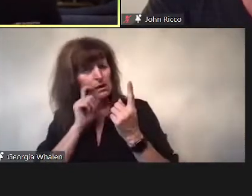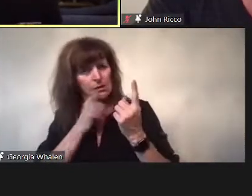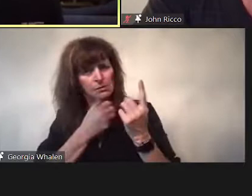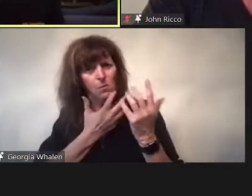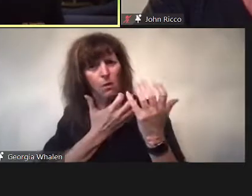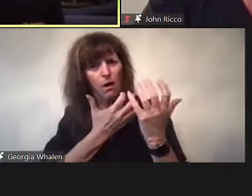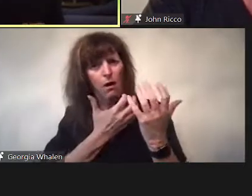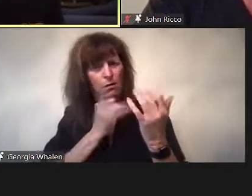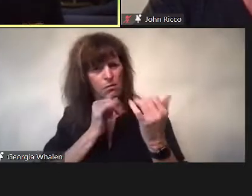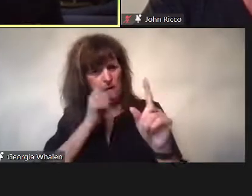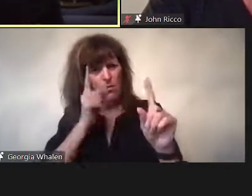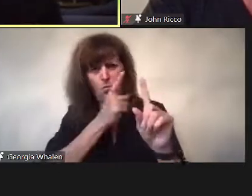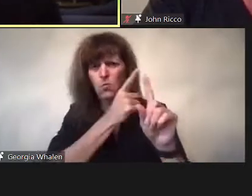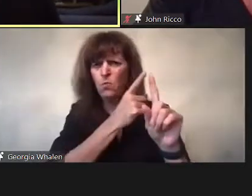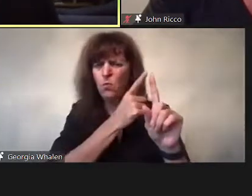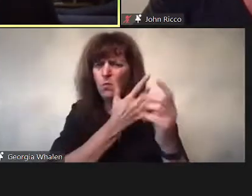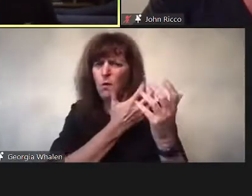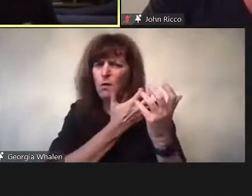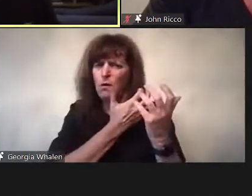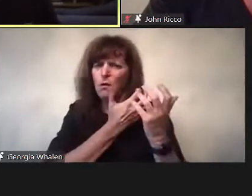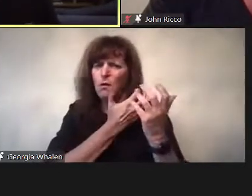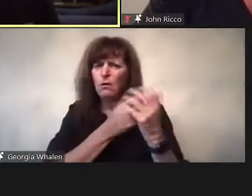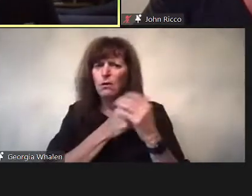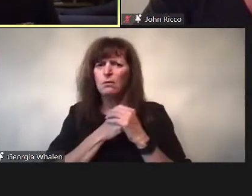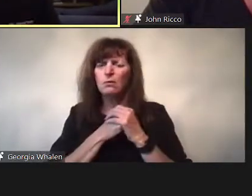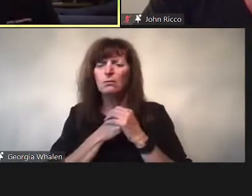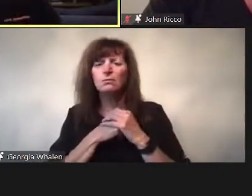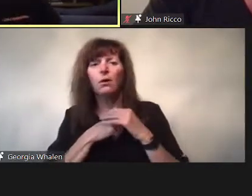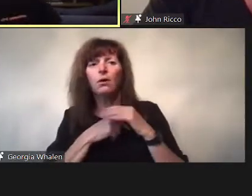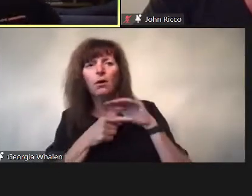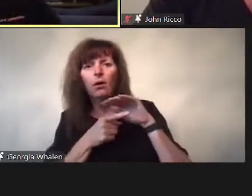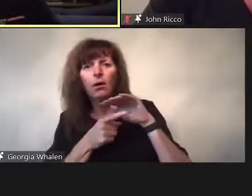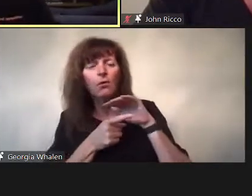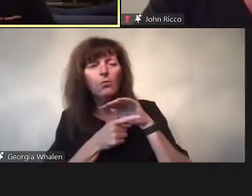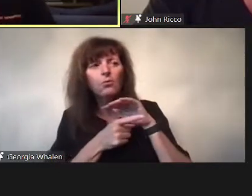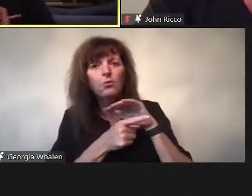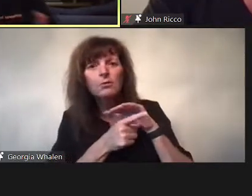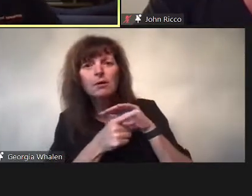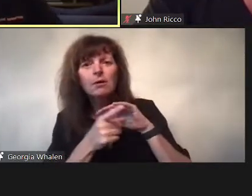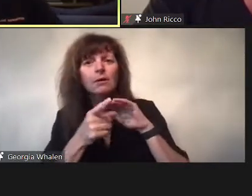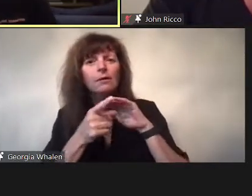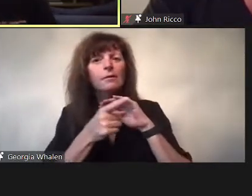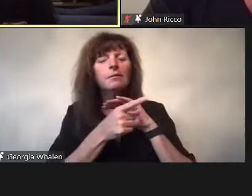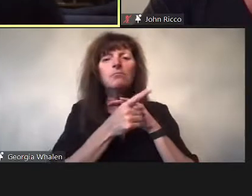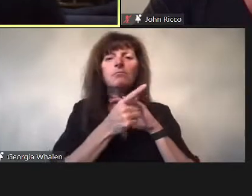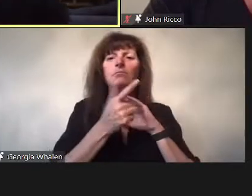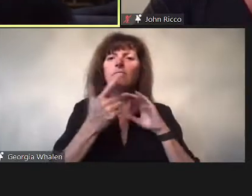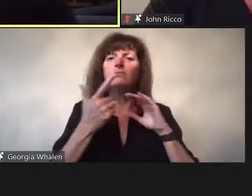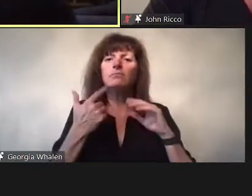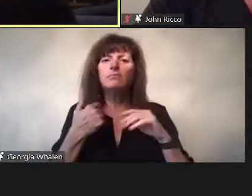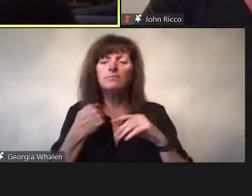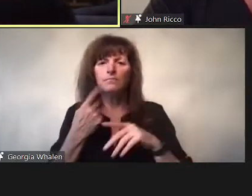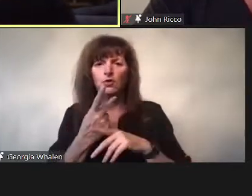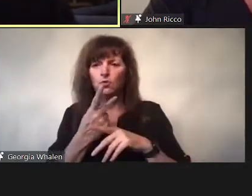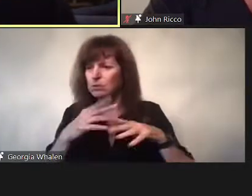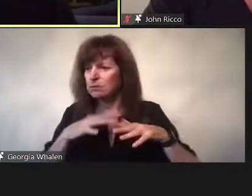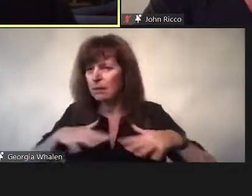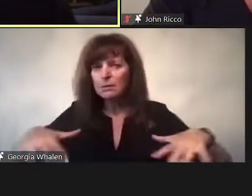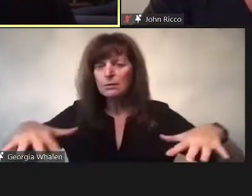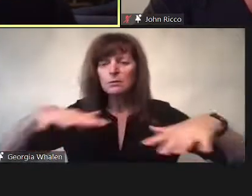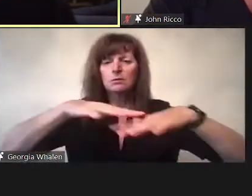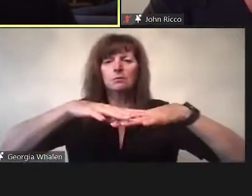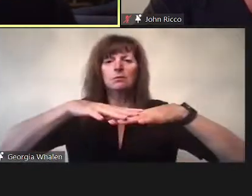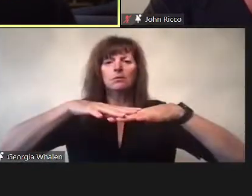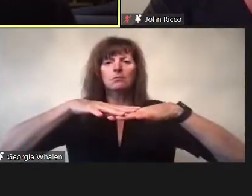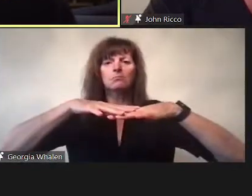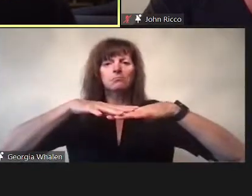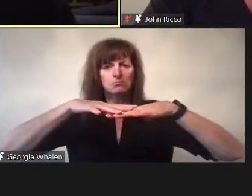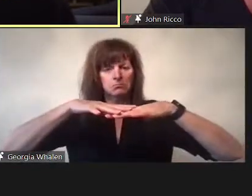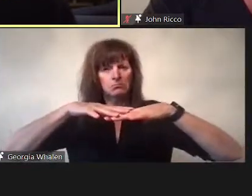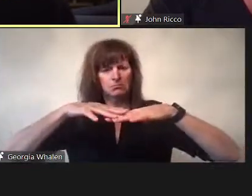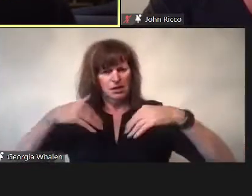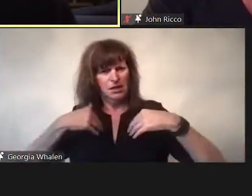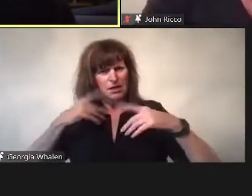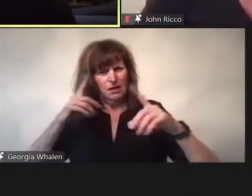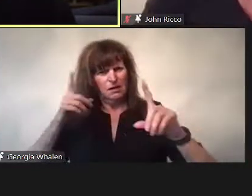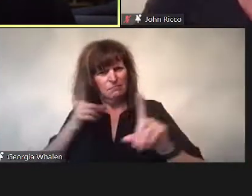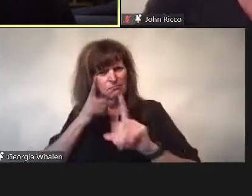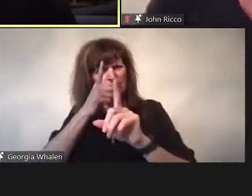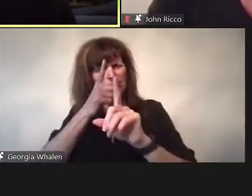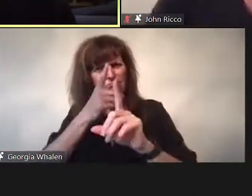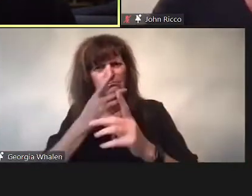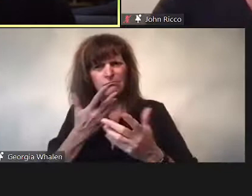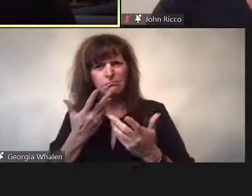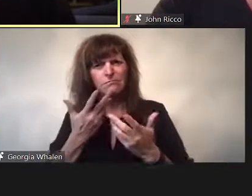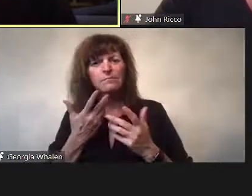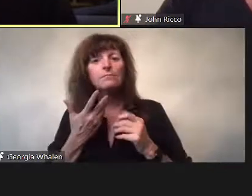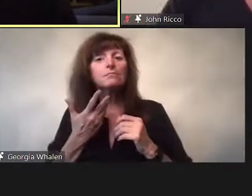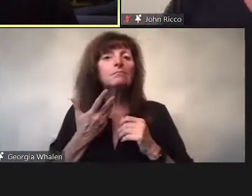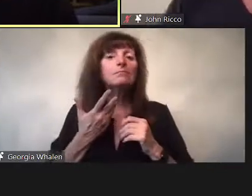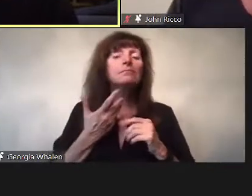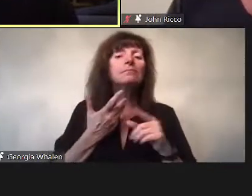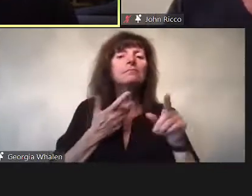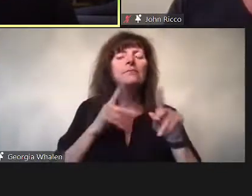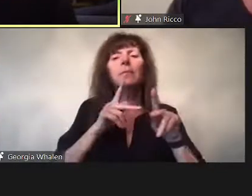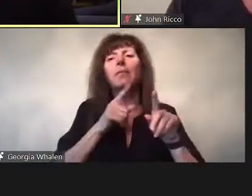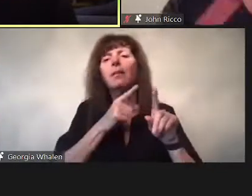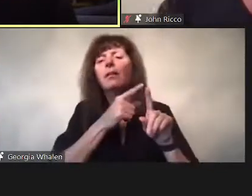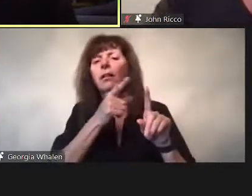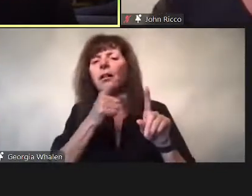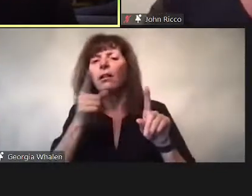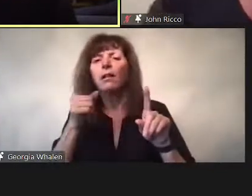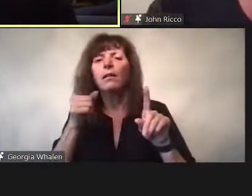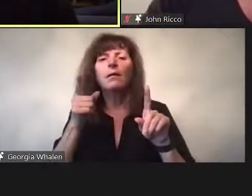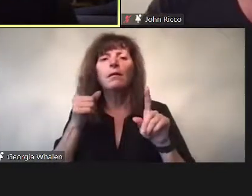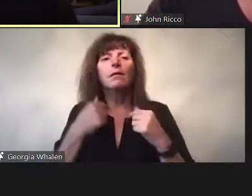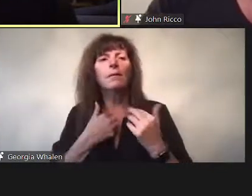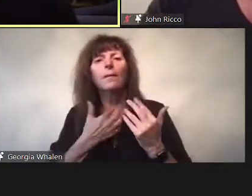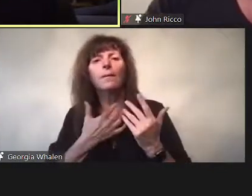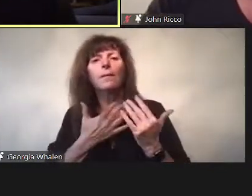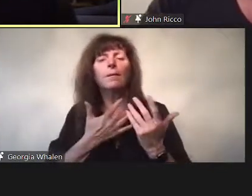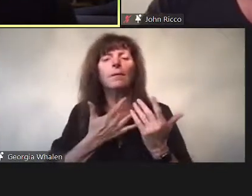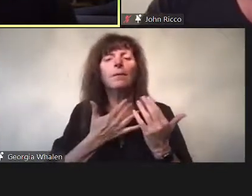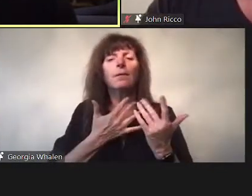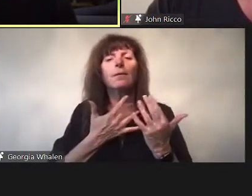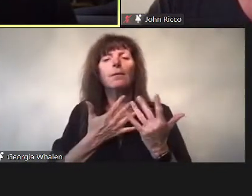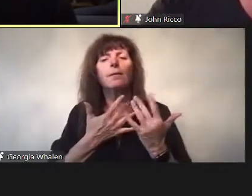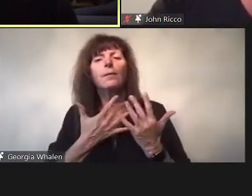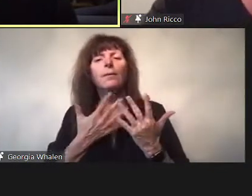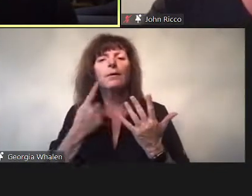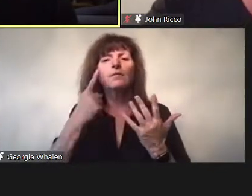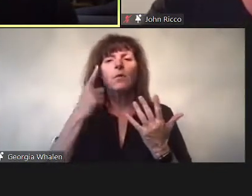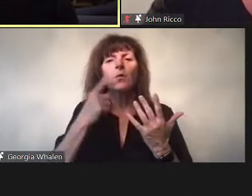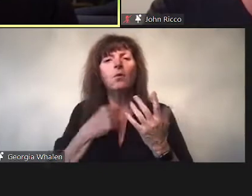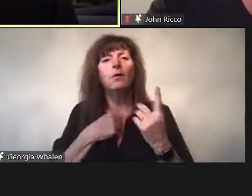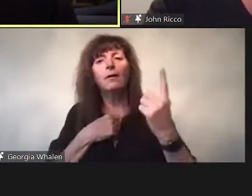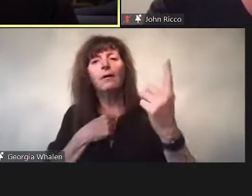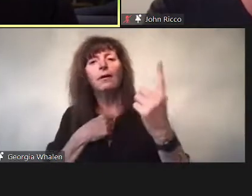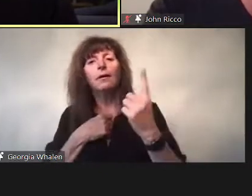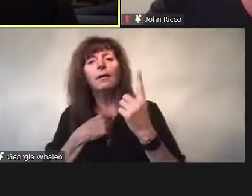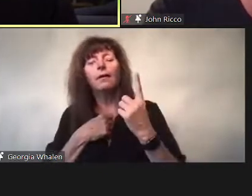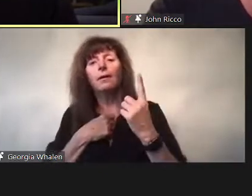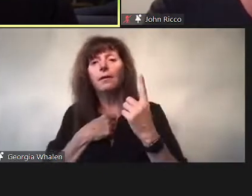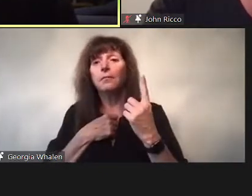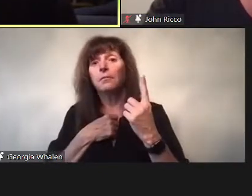that could be a paradox if the standpoint is that one is waiting for something.